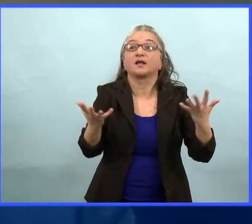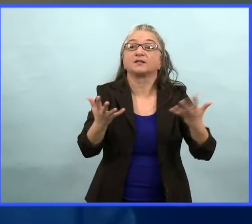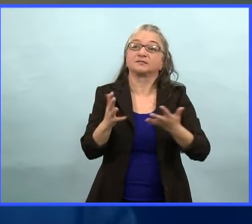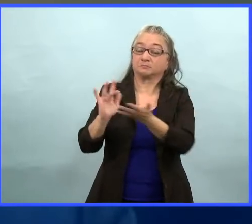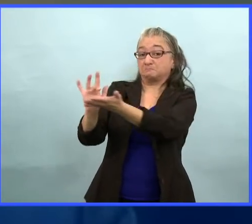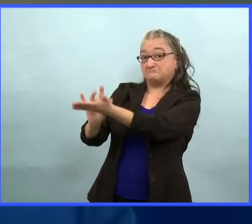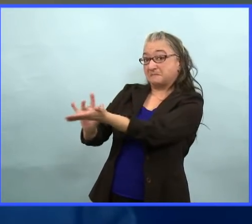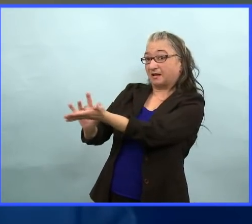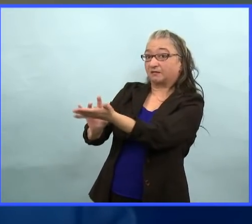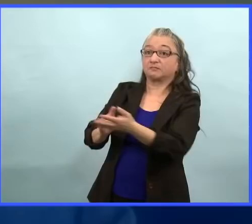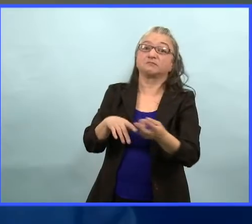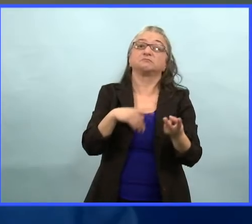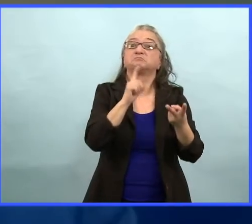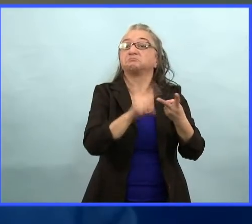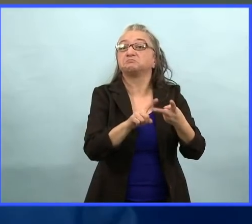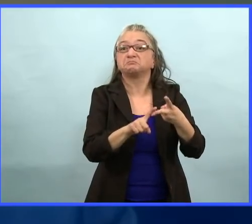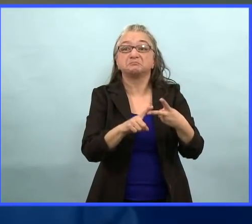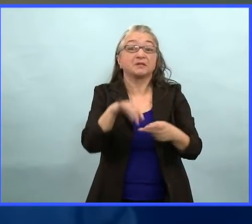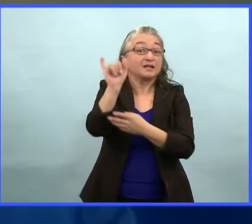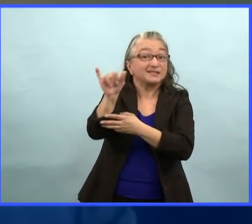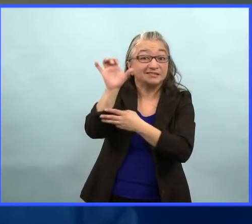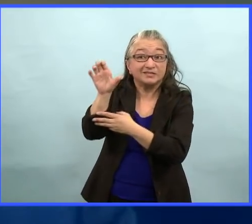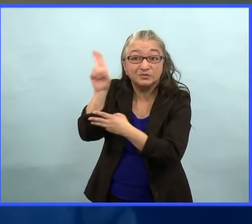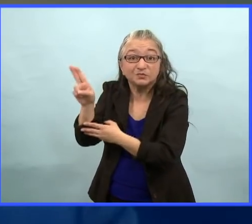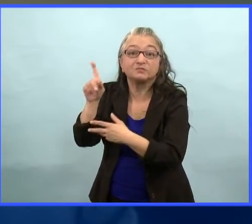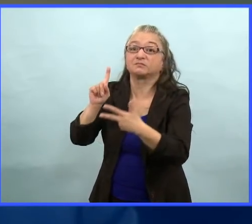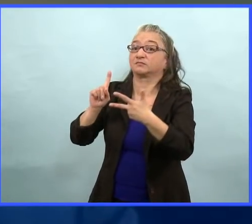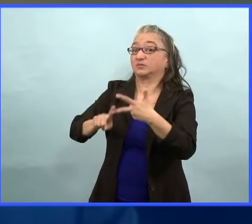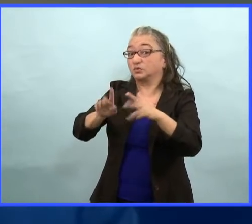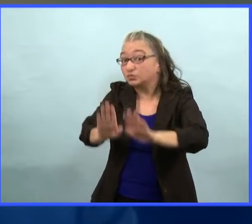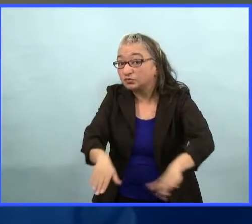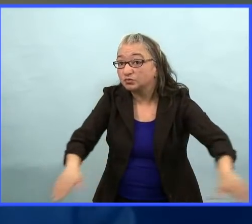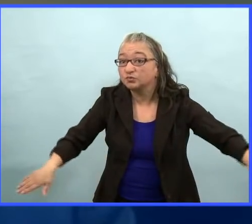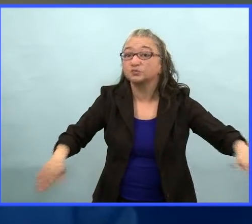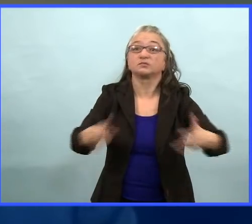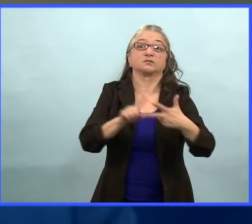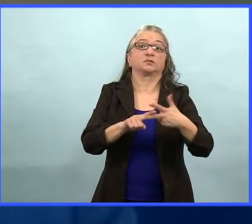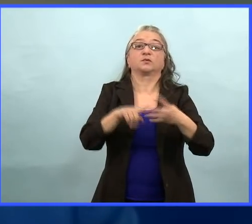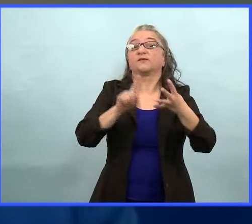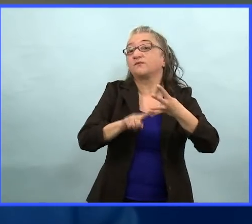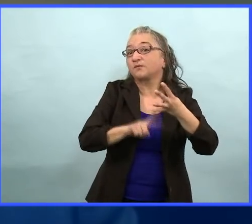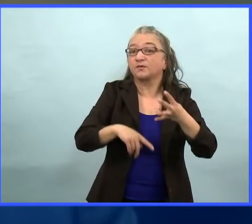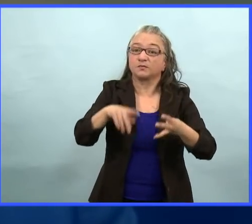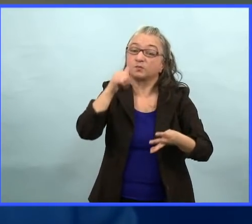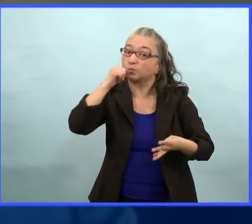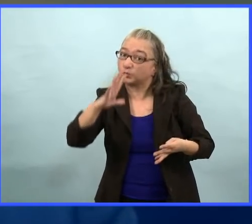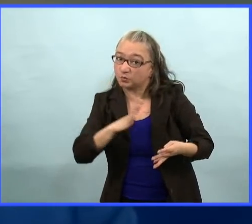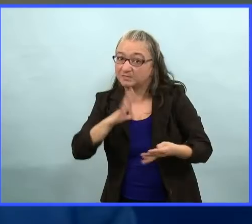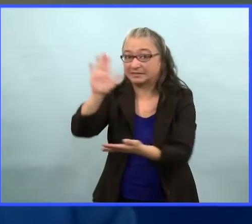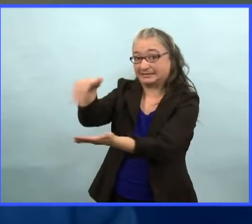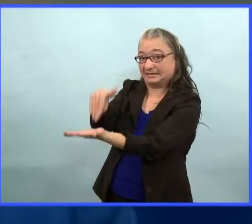health units it excludes patients being seen in emergency departments who didn't require admission